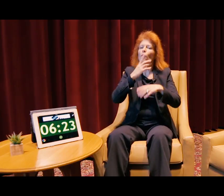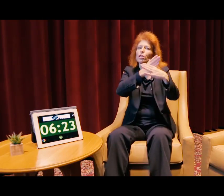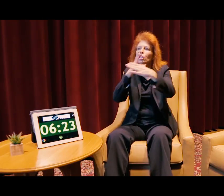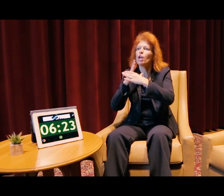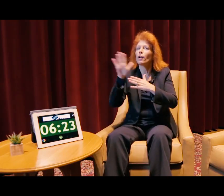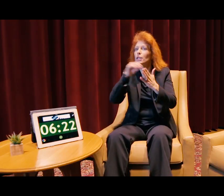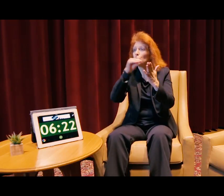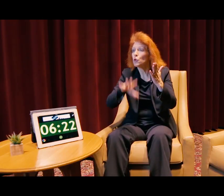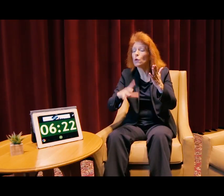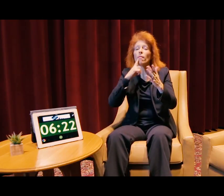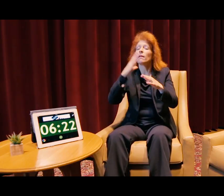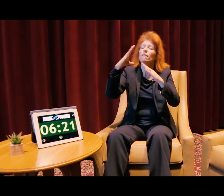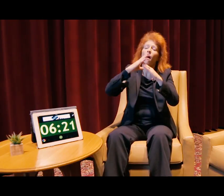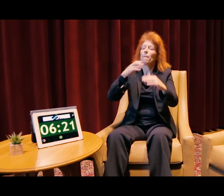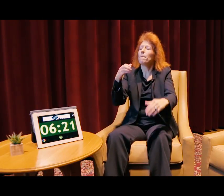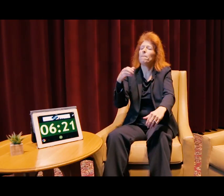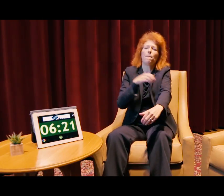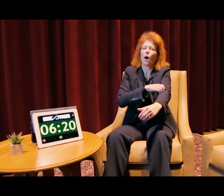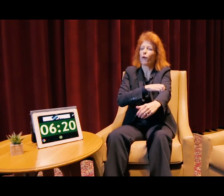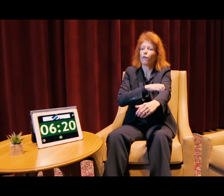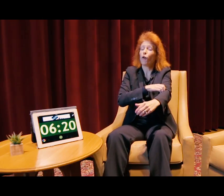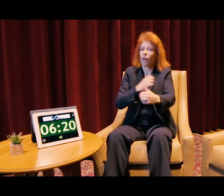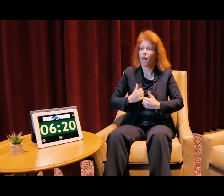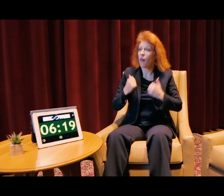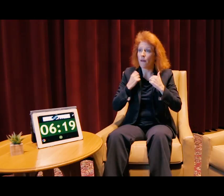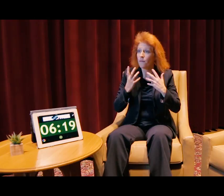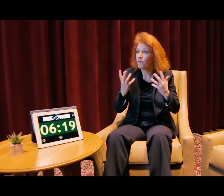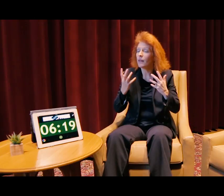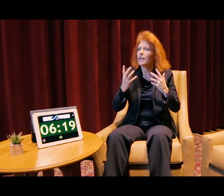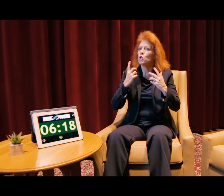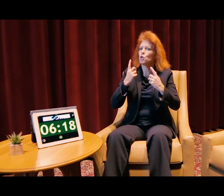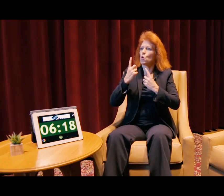that the most powerful thing in life is to question well.